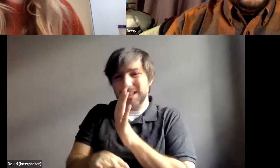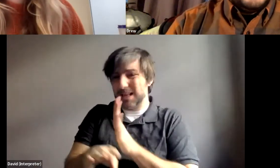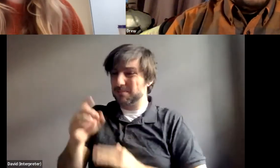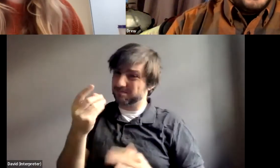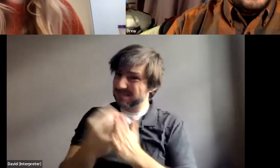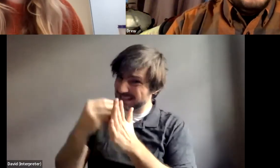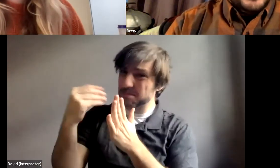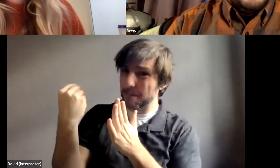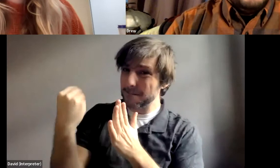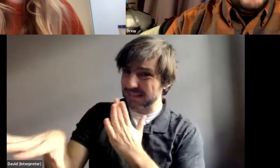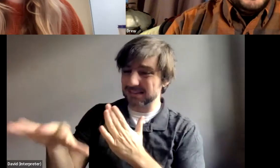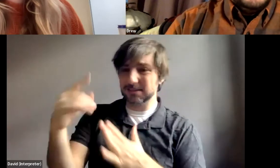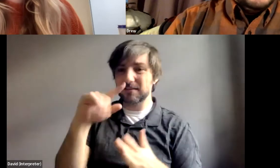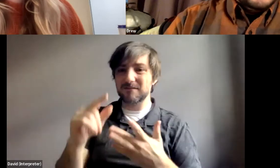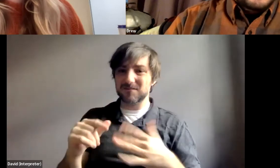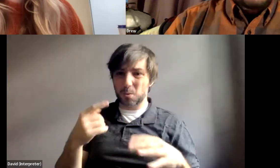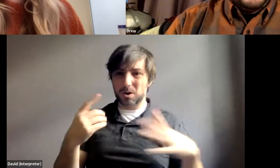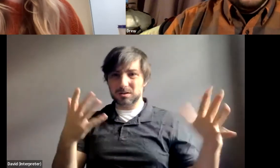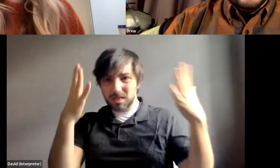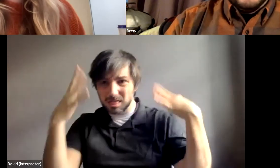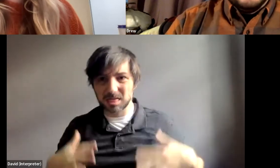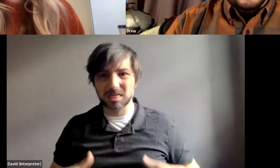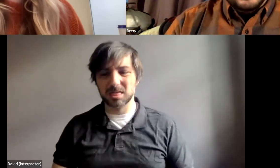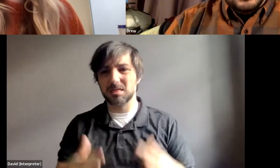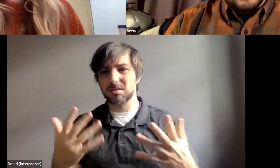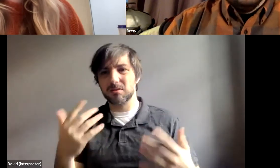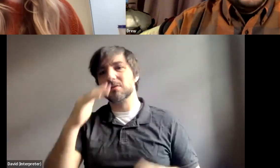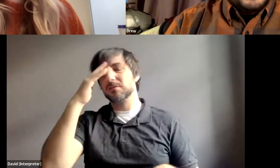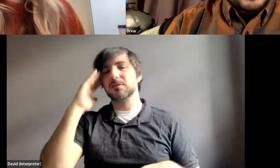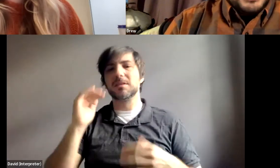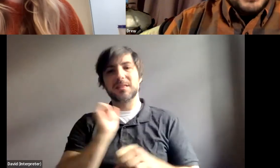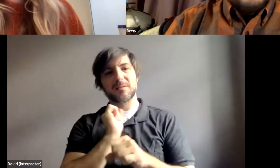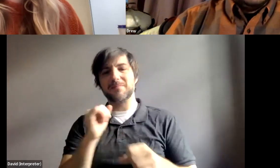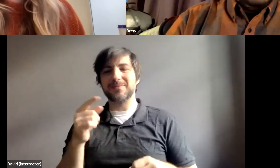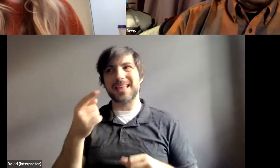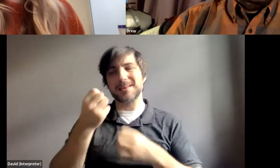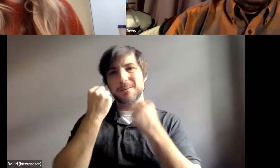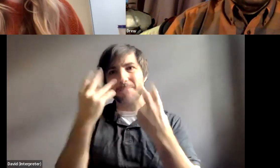visually impaired or blind community work low-income jobs or live off